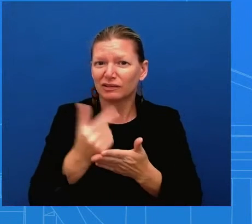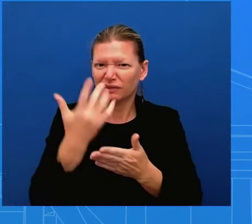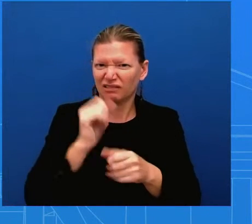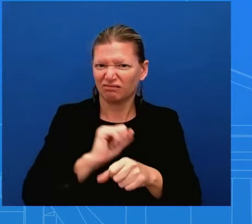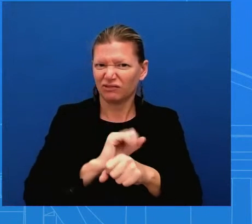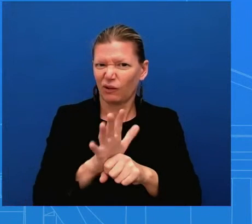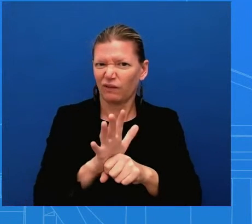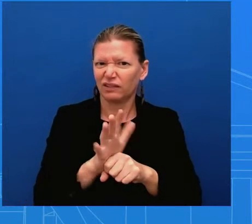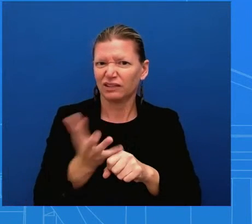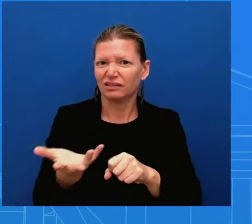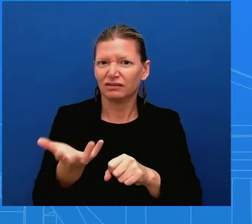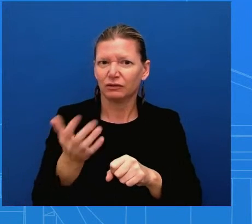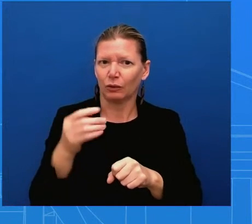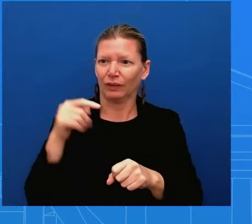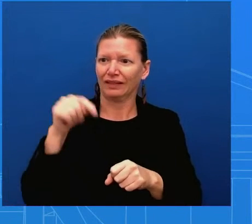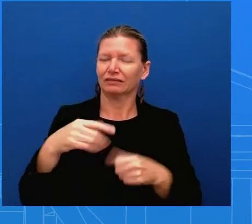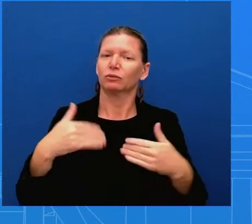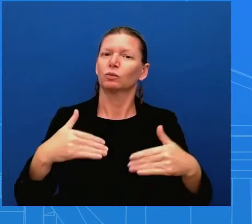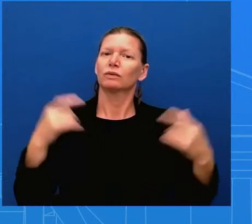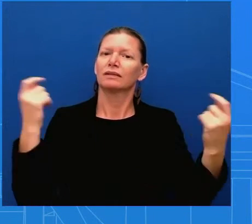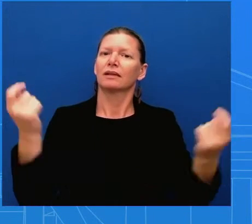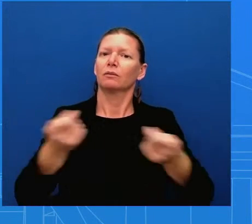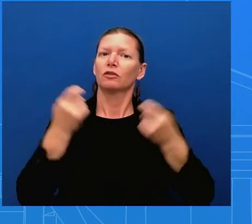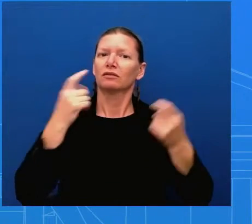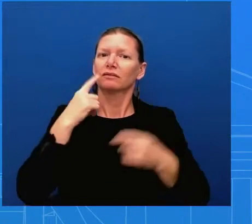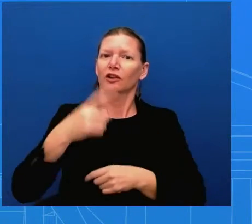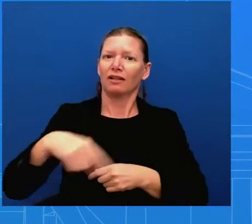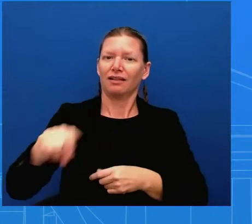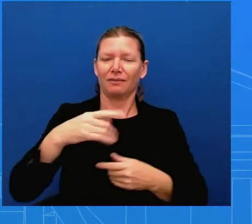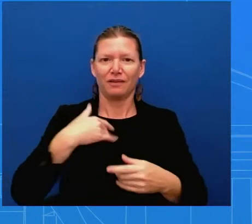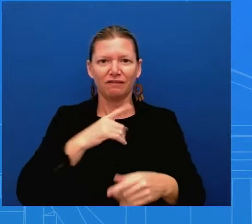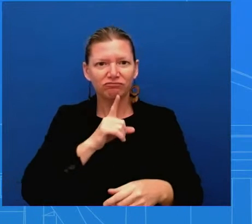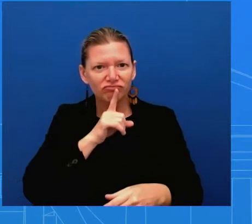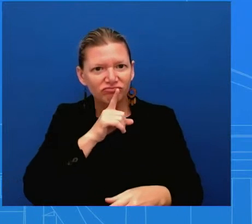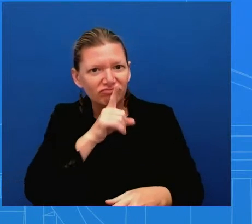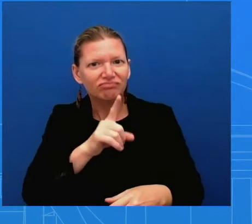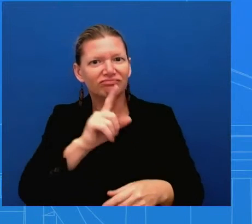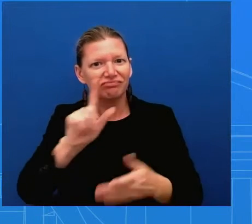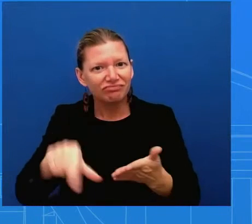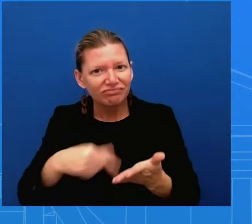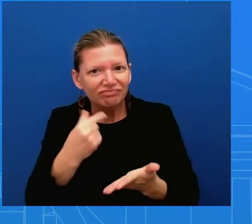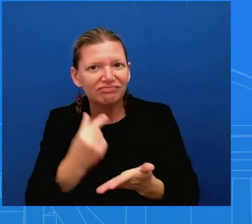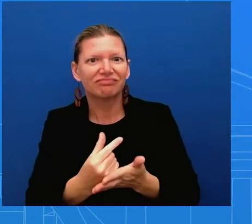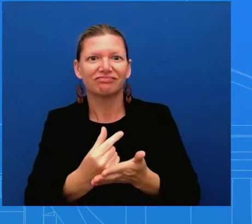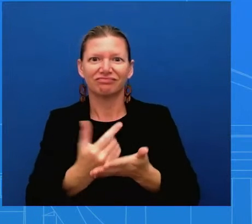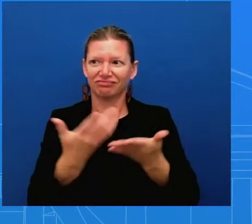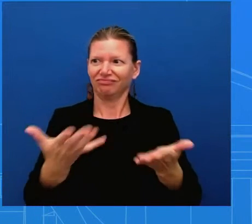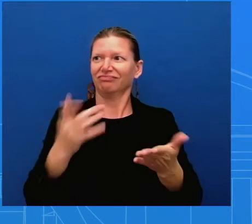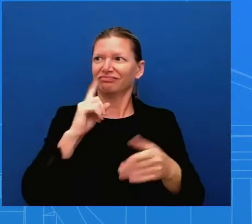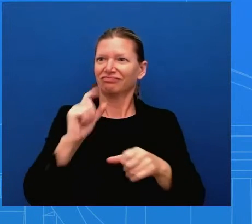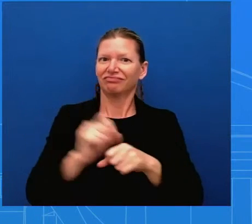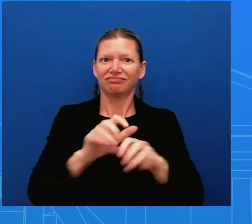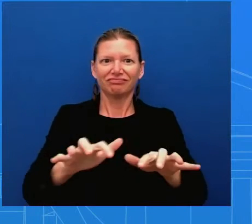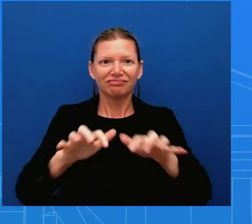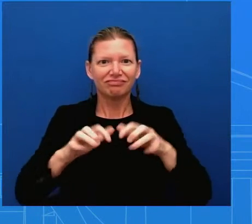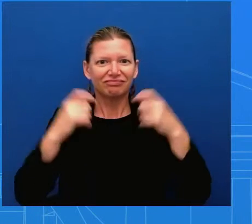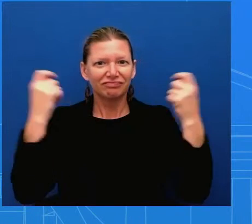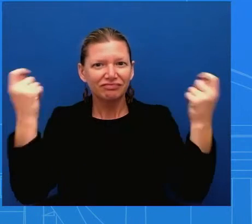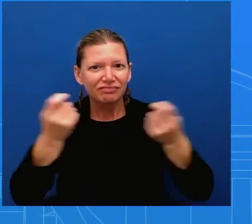to have a graduation that they sadly missed out on. So, the President has done these type of commencements. He did two of them last year.